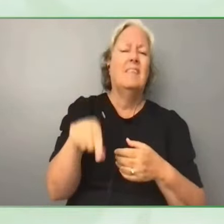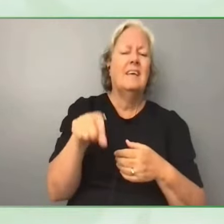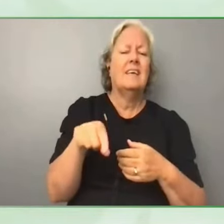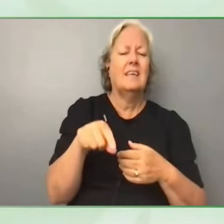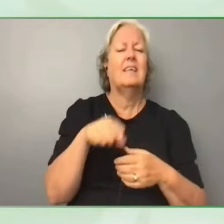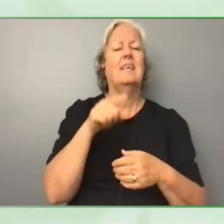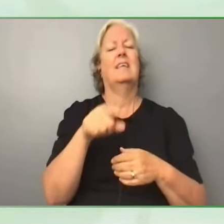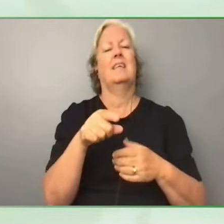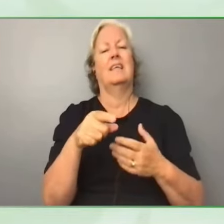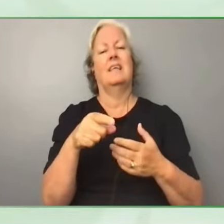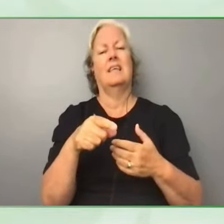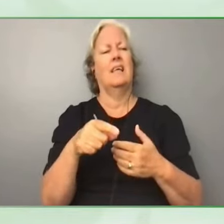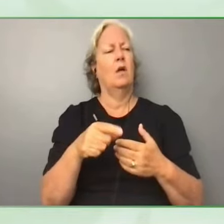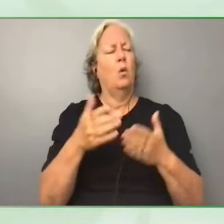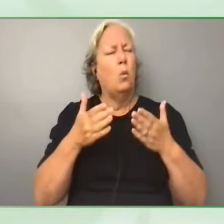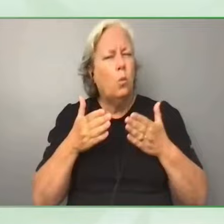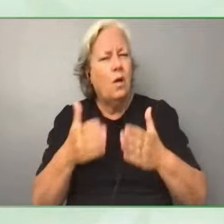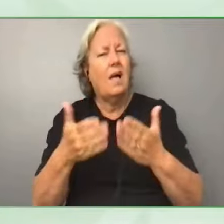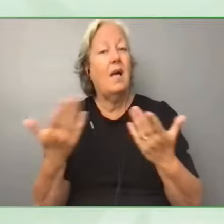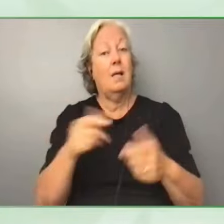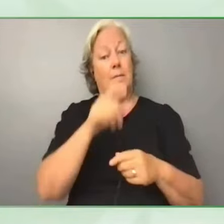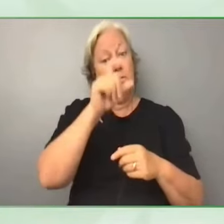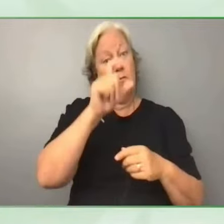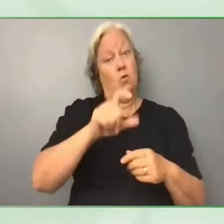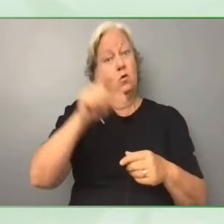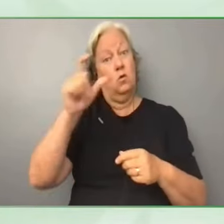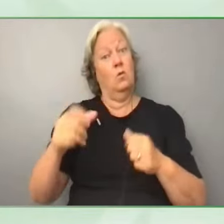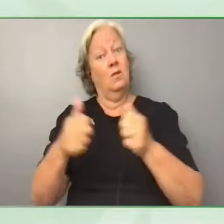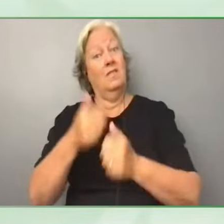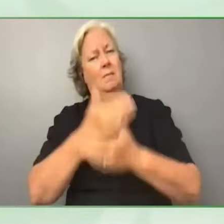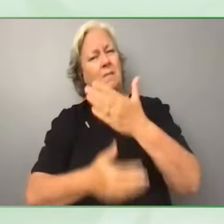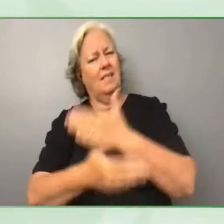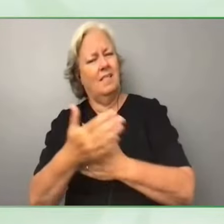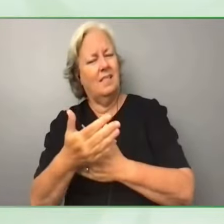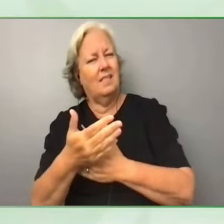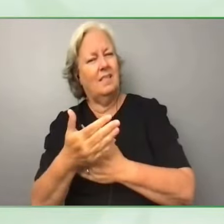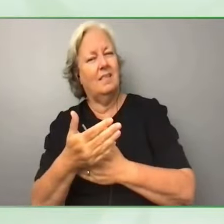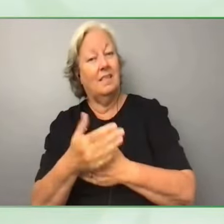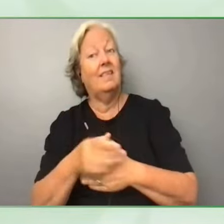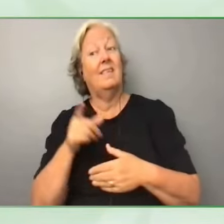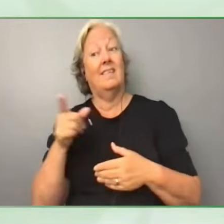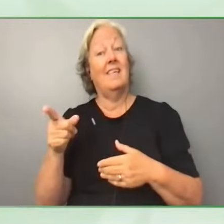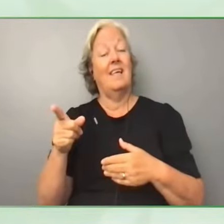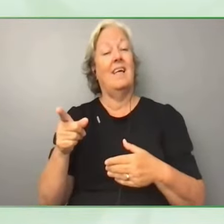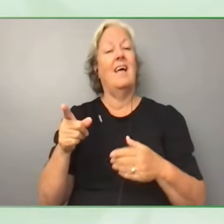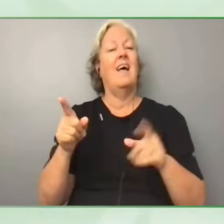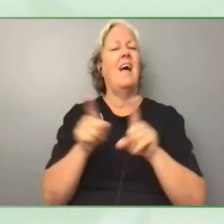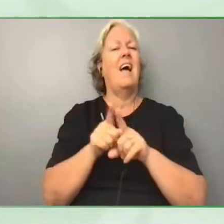for persons with disabilities even those living in residential as part